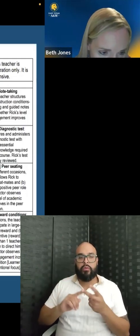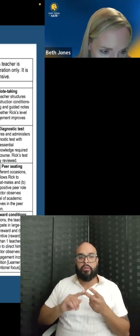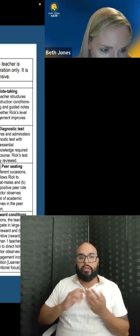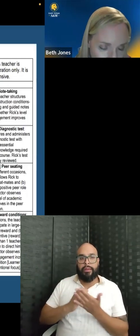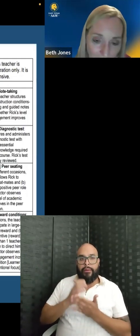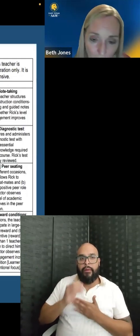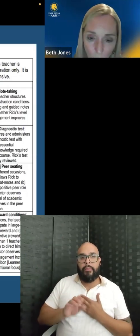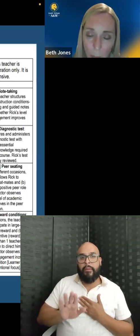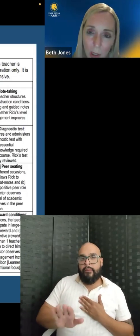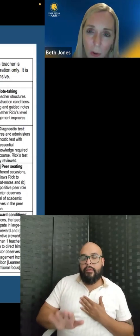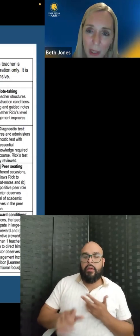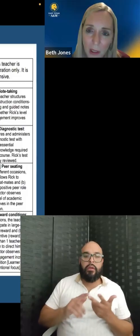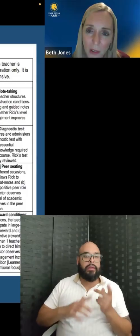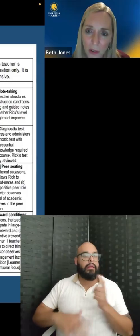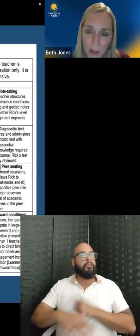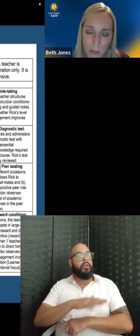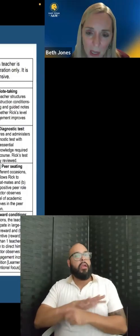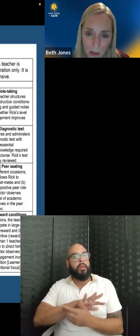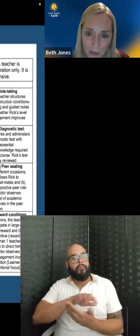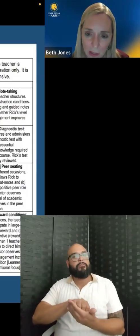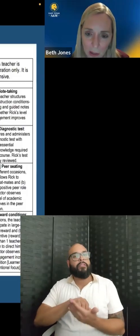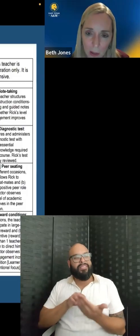And then what do we know about the learner themselves?